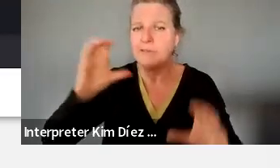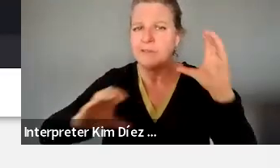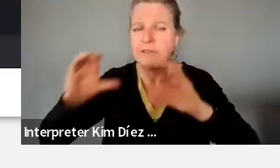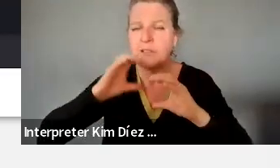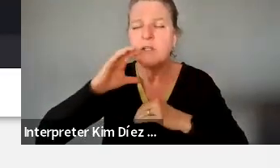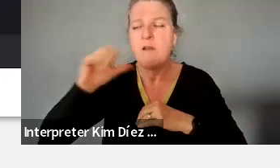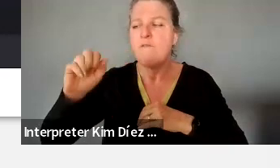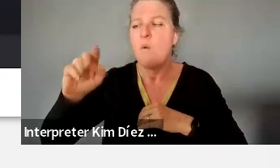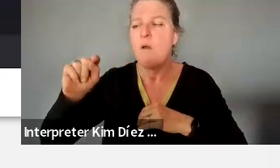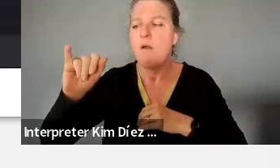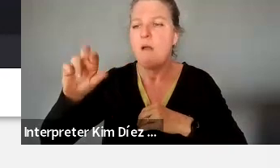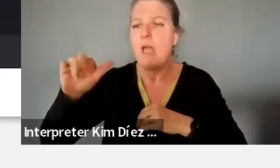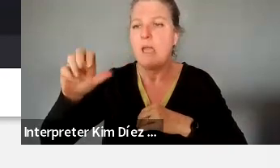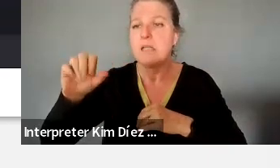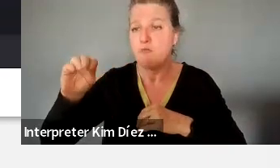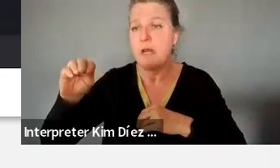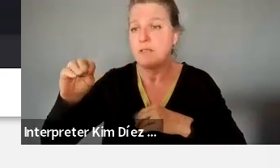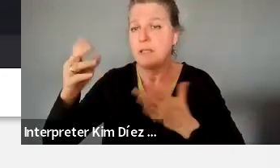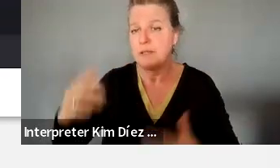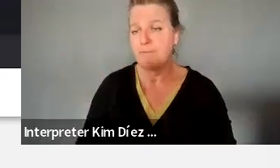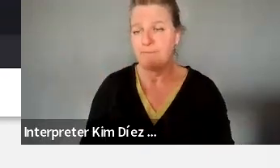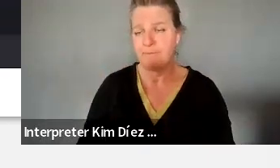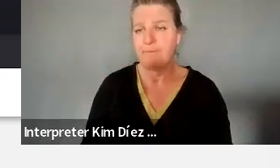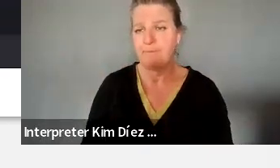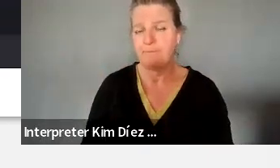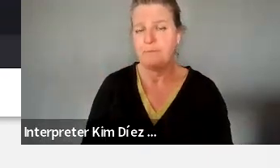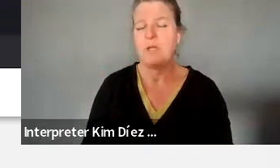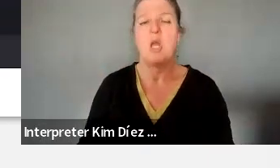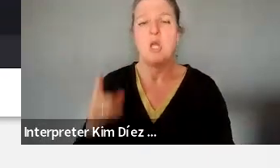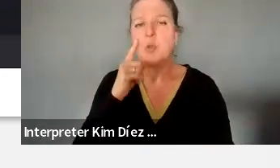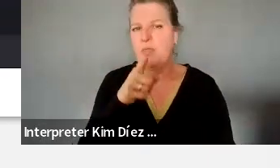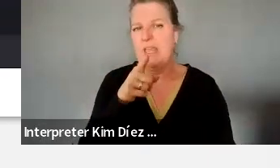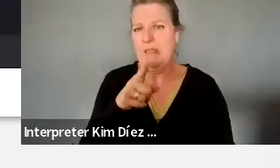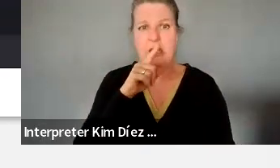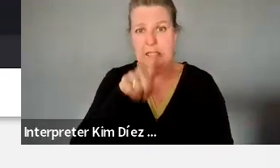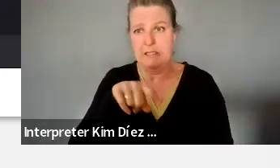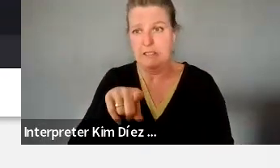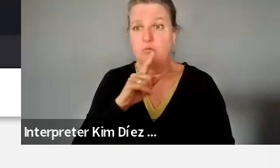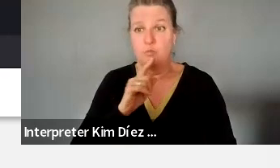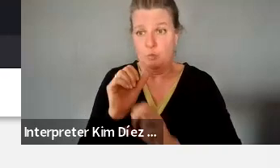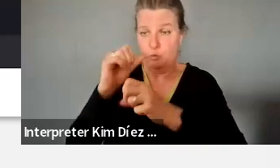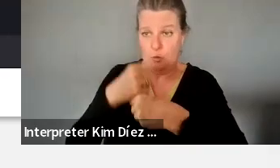[Alex] Right. - [Una] So think of this as though it's fellow faculty who would be reading this